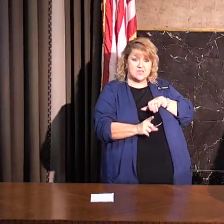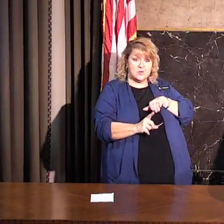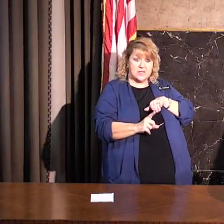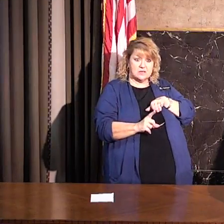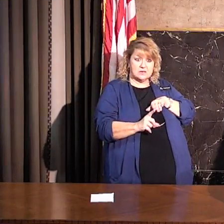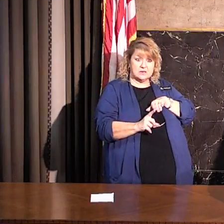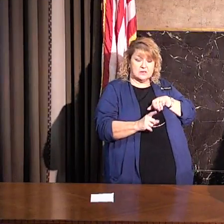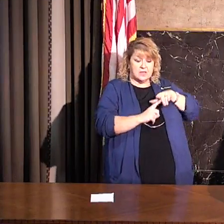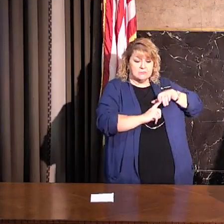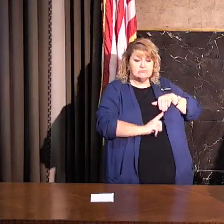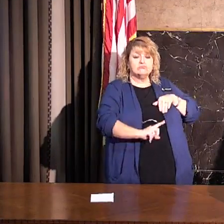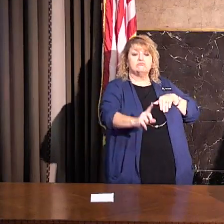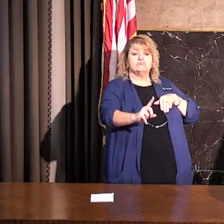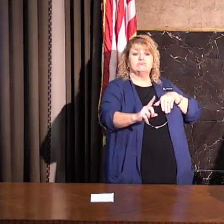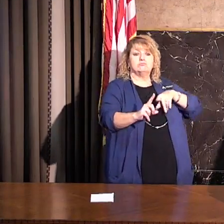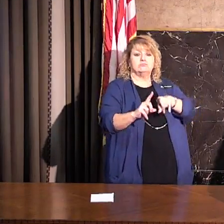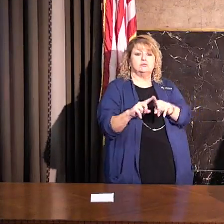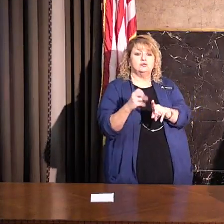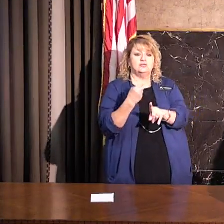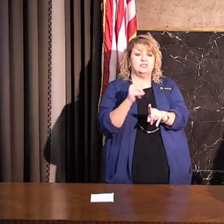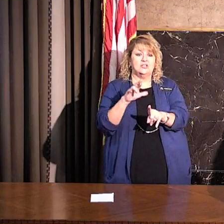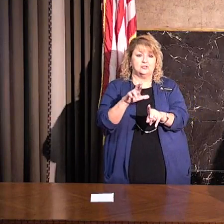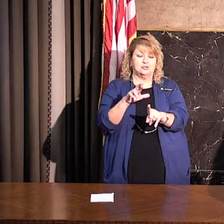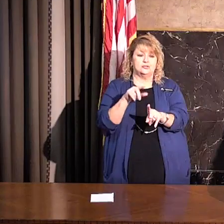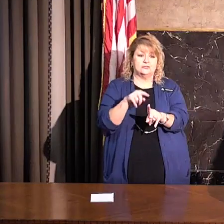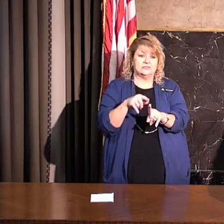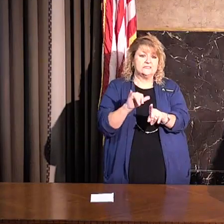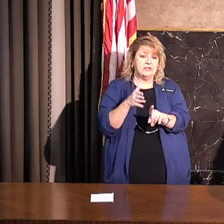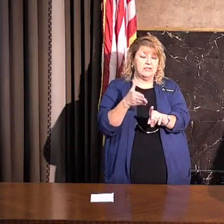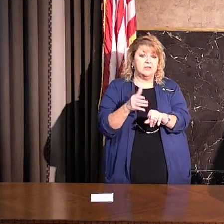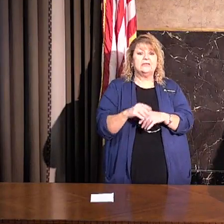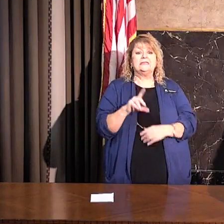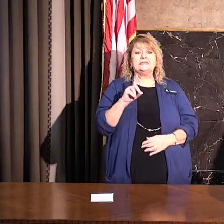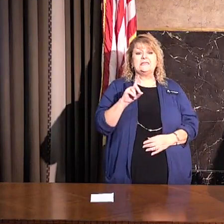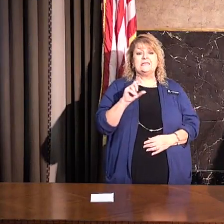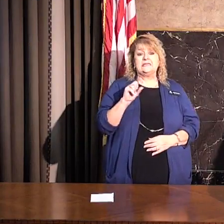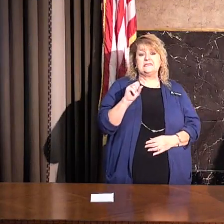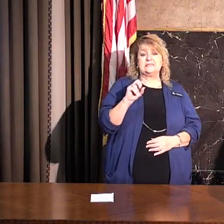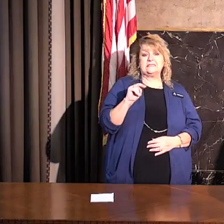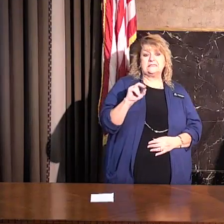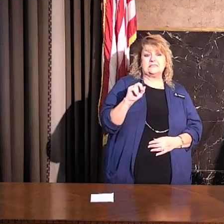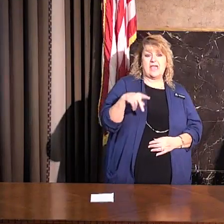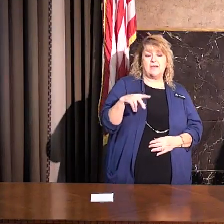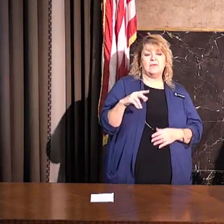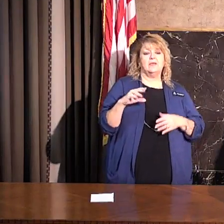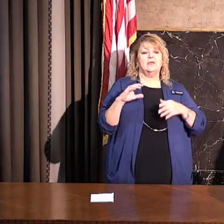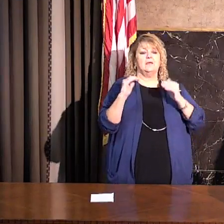hurricane Ida made landfall Uh